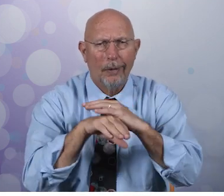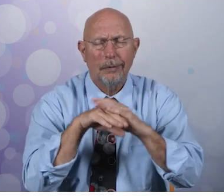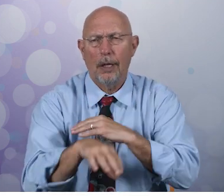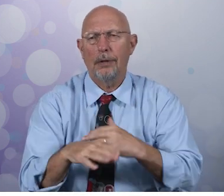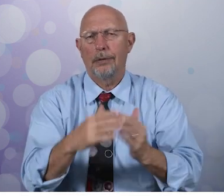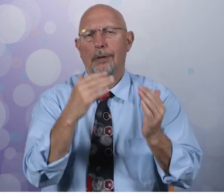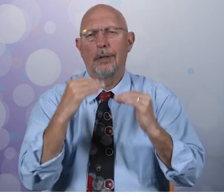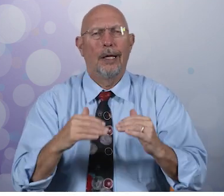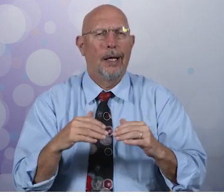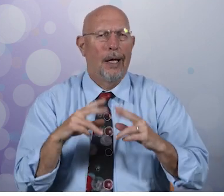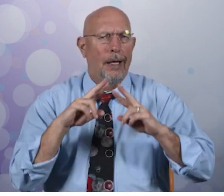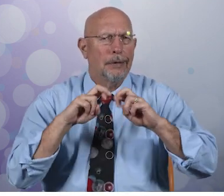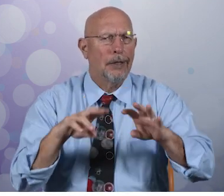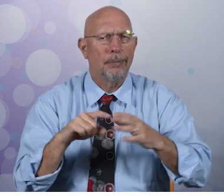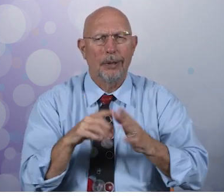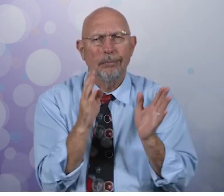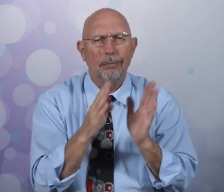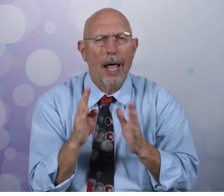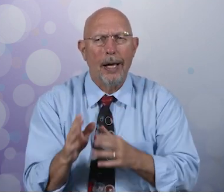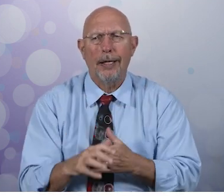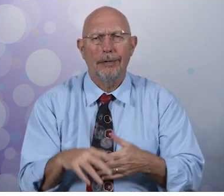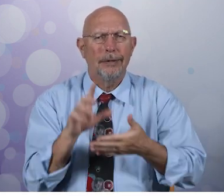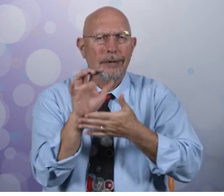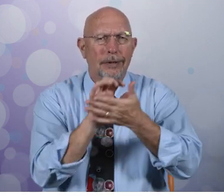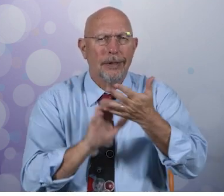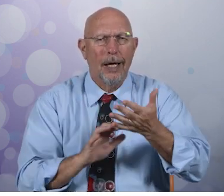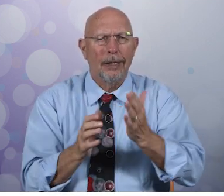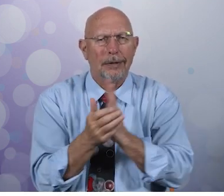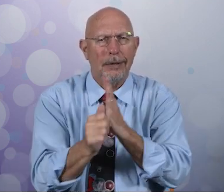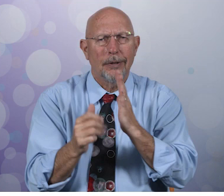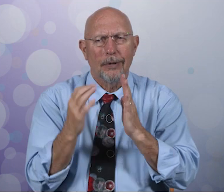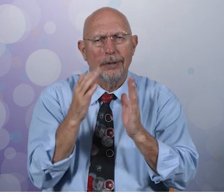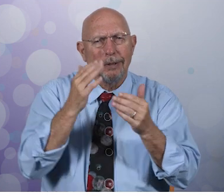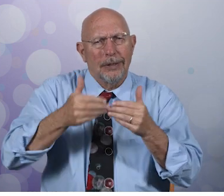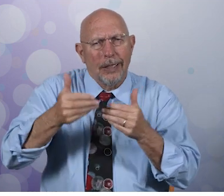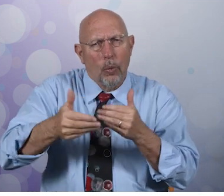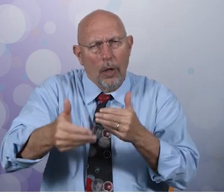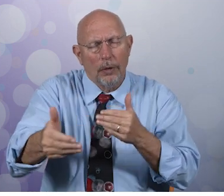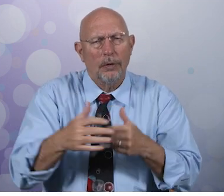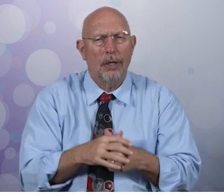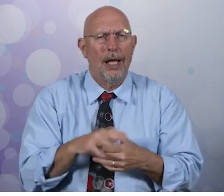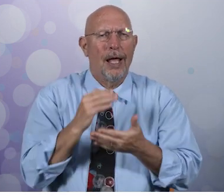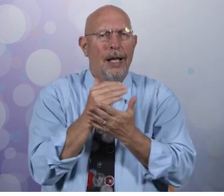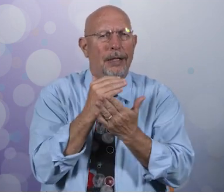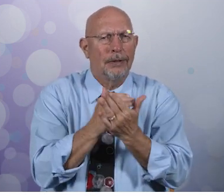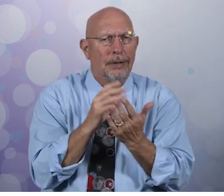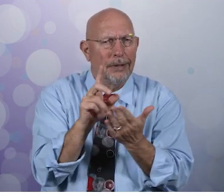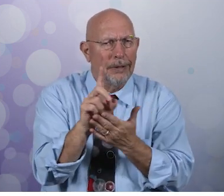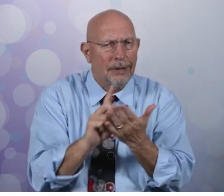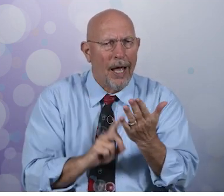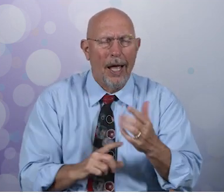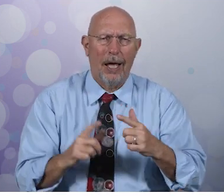assessment, planning, designing skills and sequences, lesson design, and many other things.